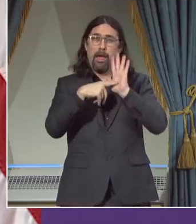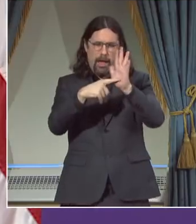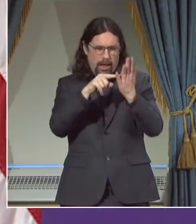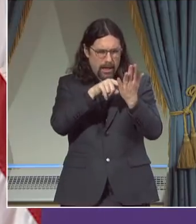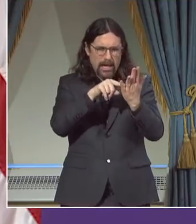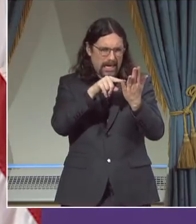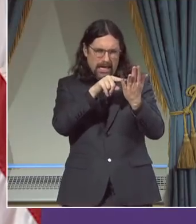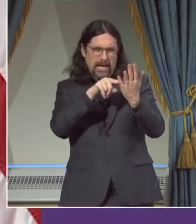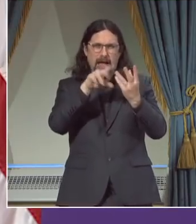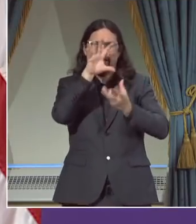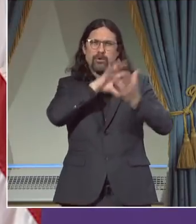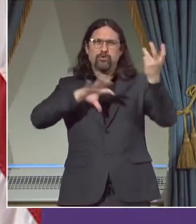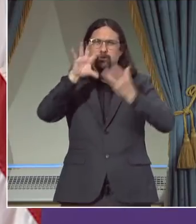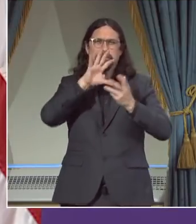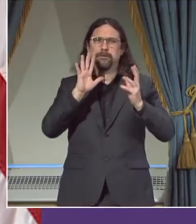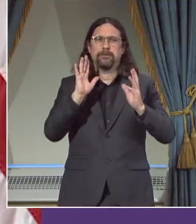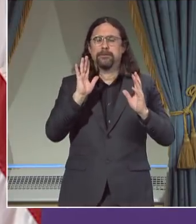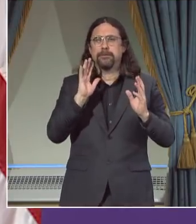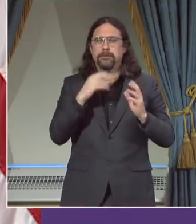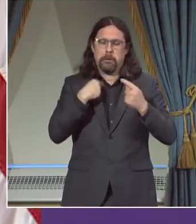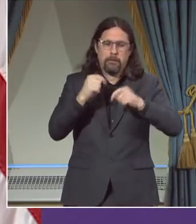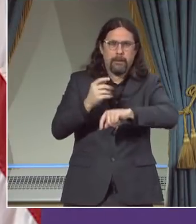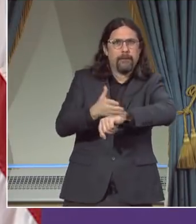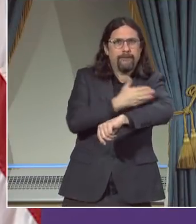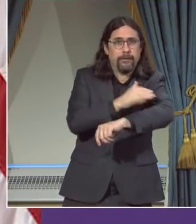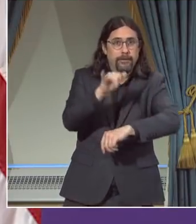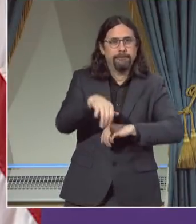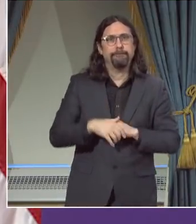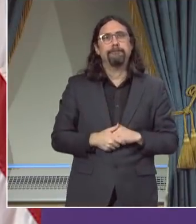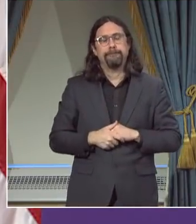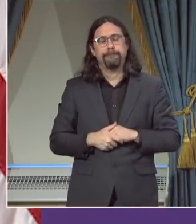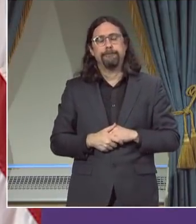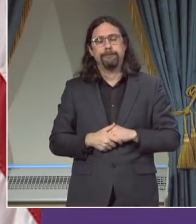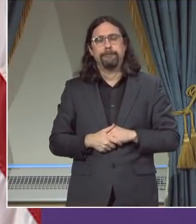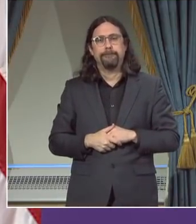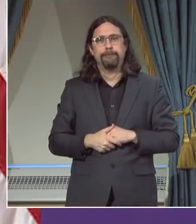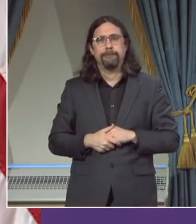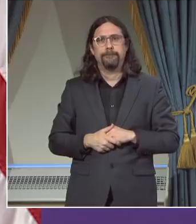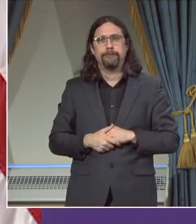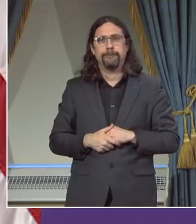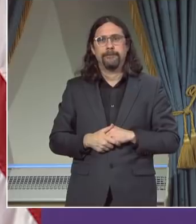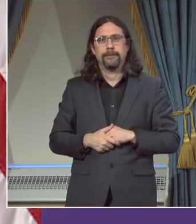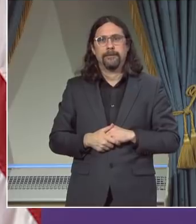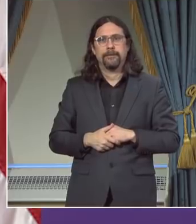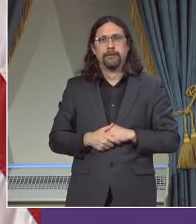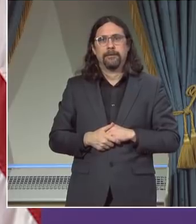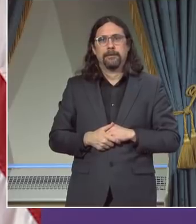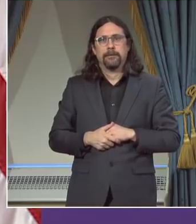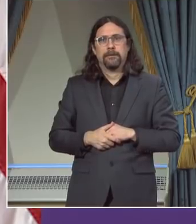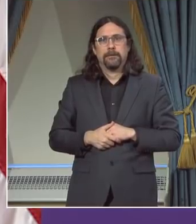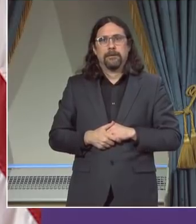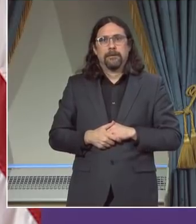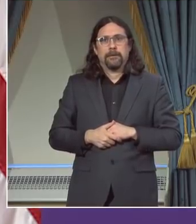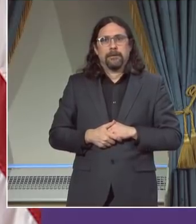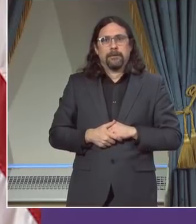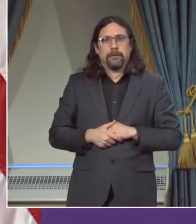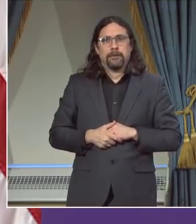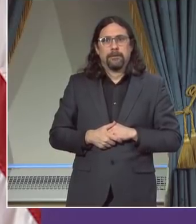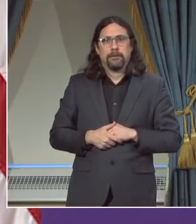CAN PUT OUT. WE DO WANT TO PUT OUT MORE. DR. BARDOT OBVIOSLUY WIT H